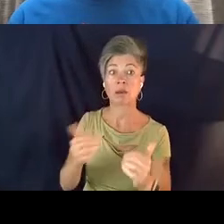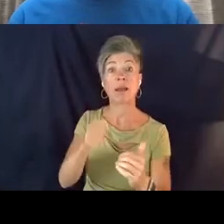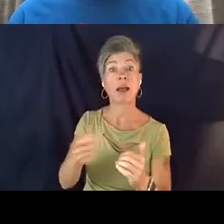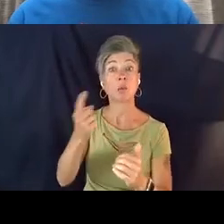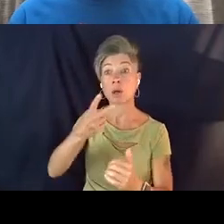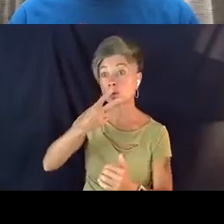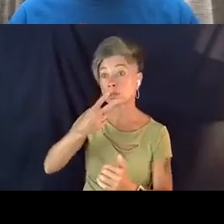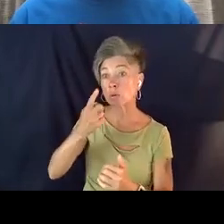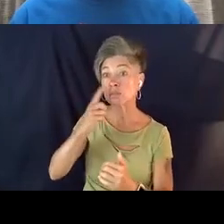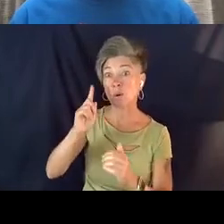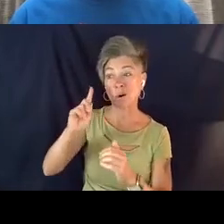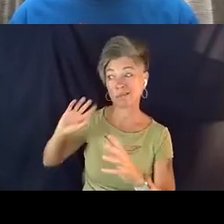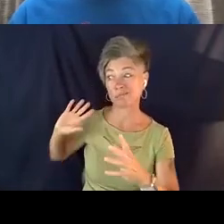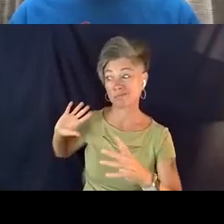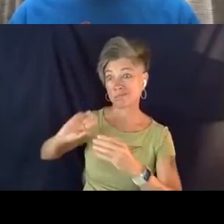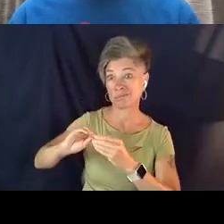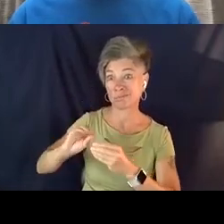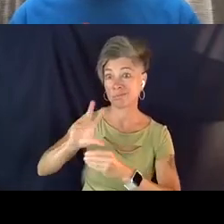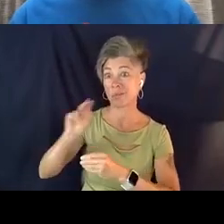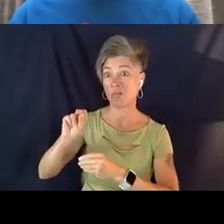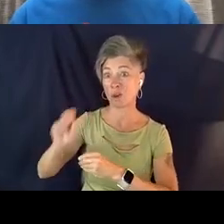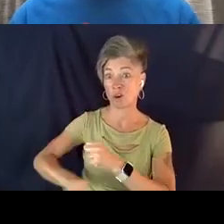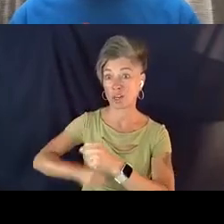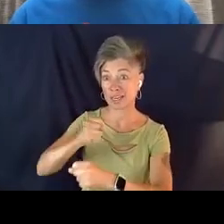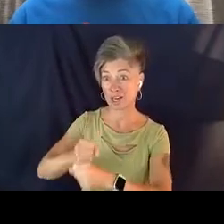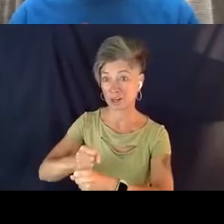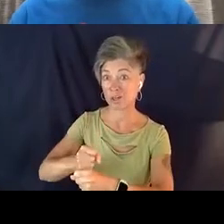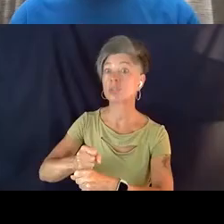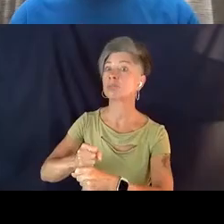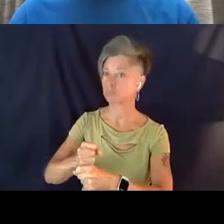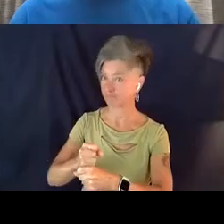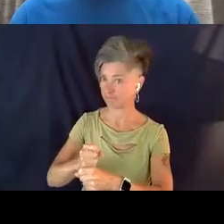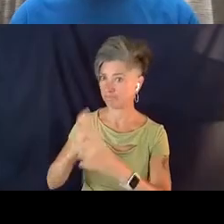or has a 30-year pack history, we look at screening for lung cancer starting at age 55.